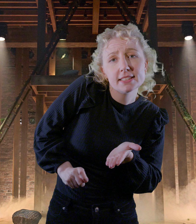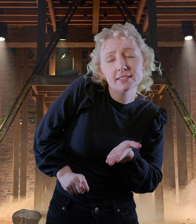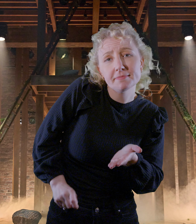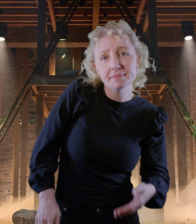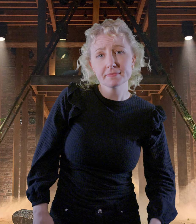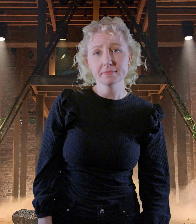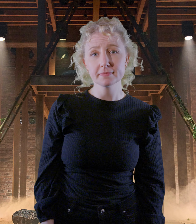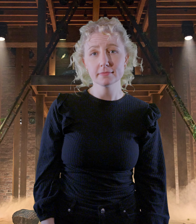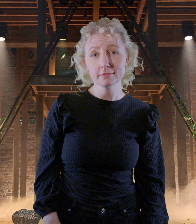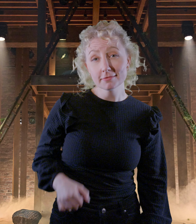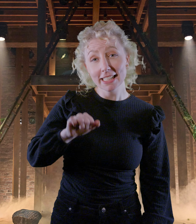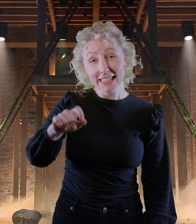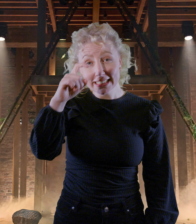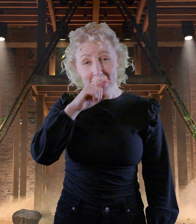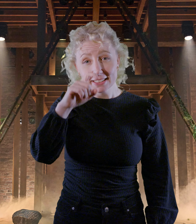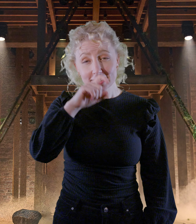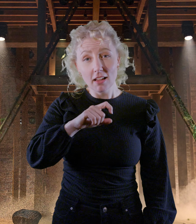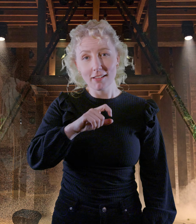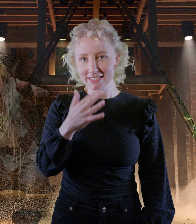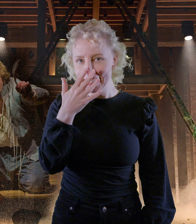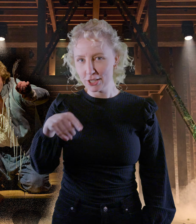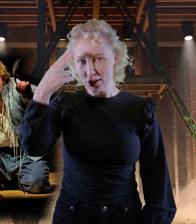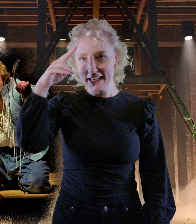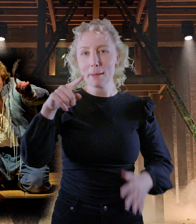His teenage sister Eliza